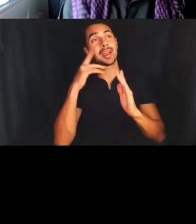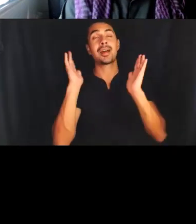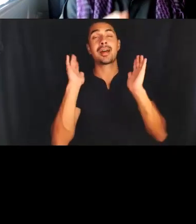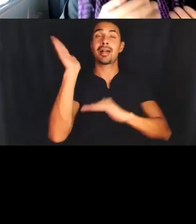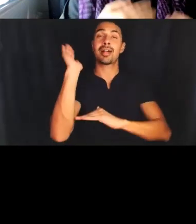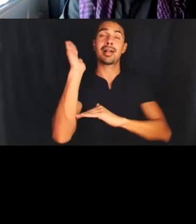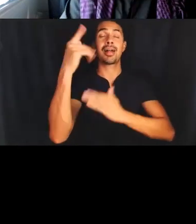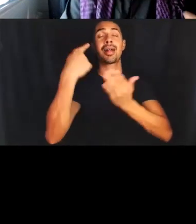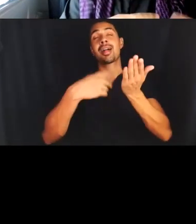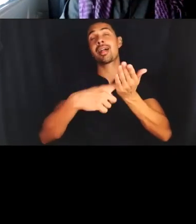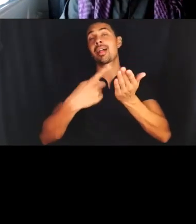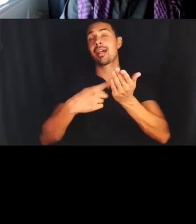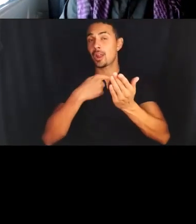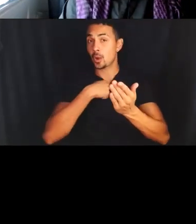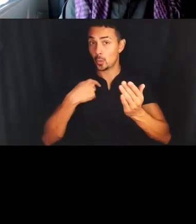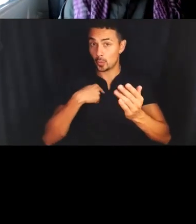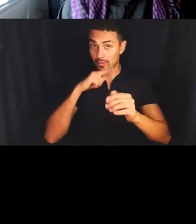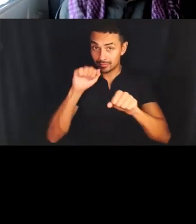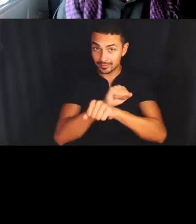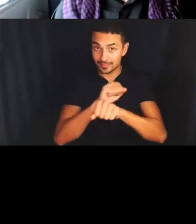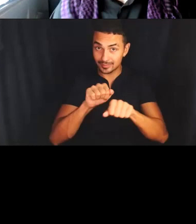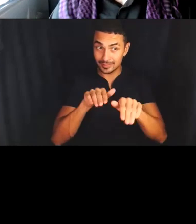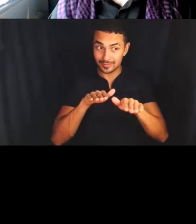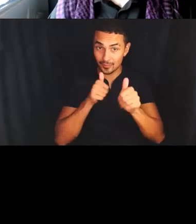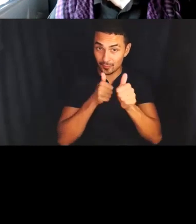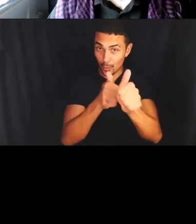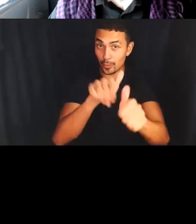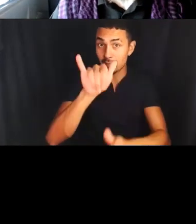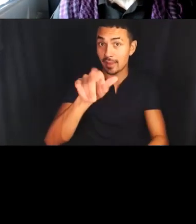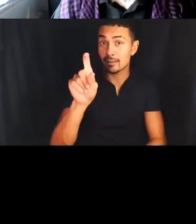So how this translates to the work,